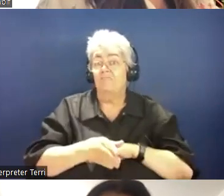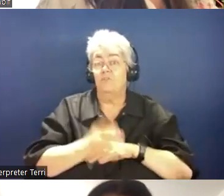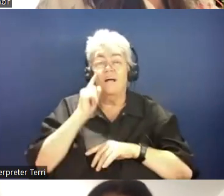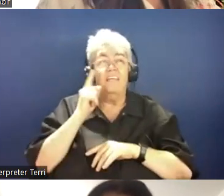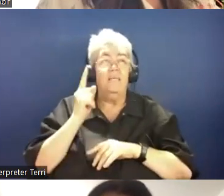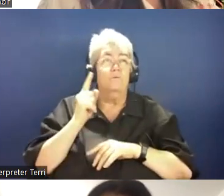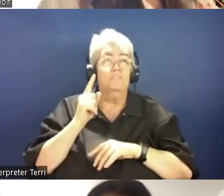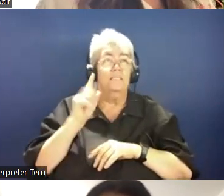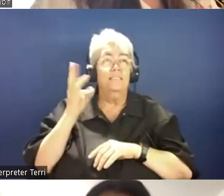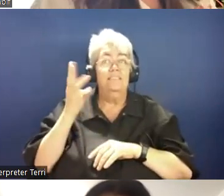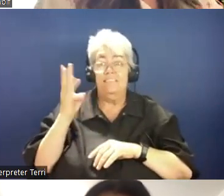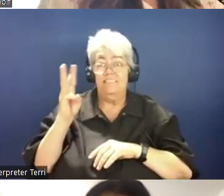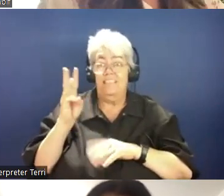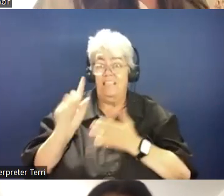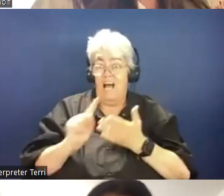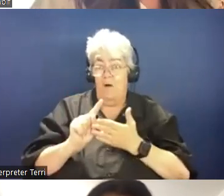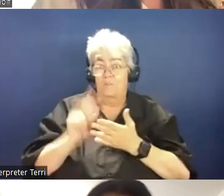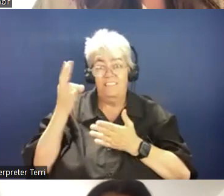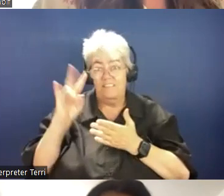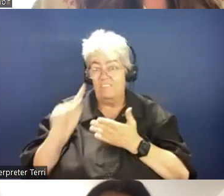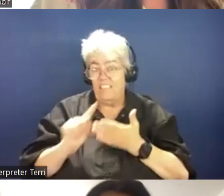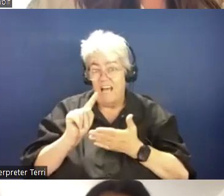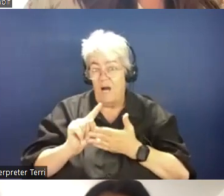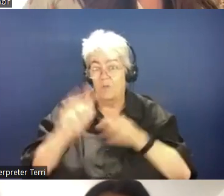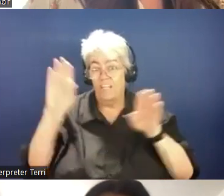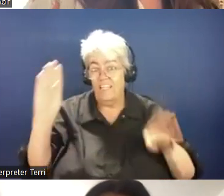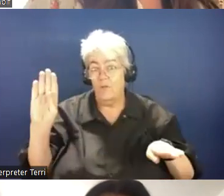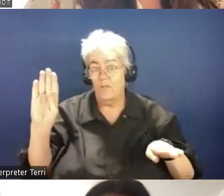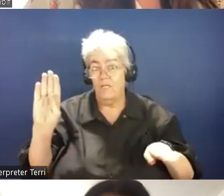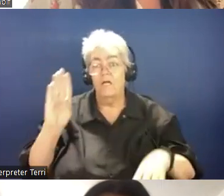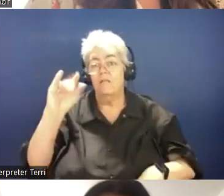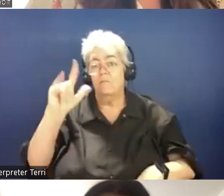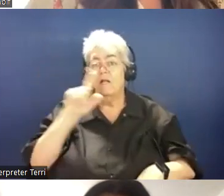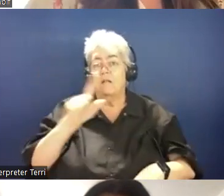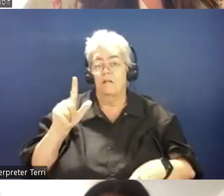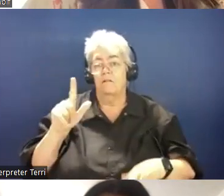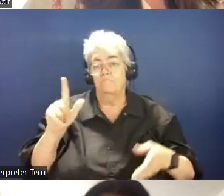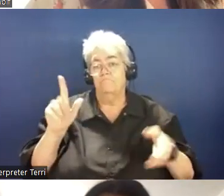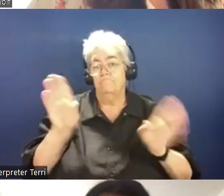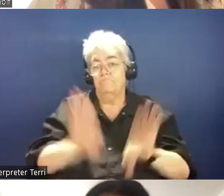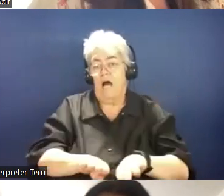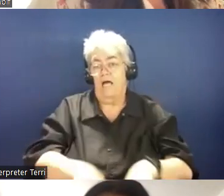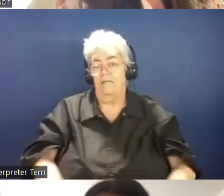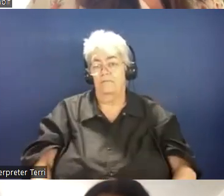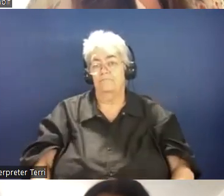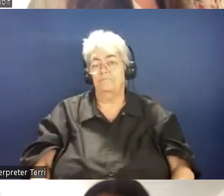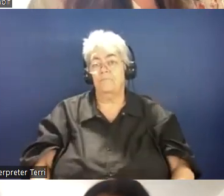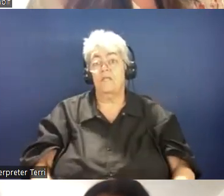like a 16 or 17 hour hearing, the bill did die. There were a lot of conversations about whether